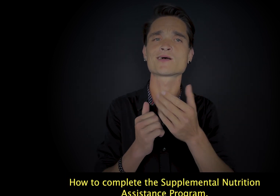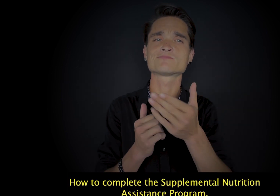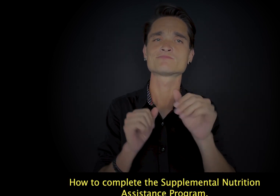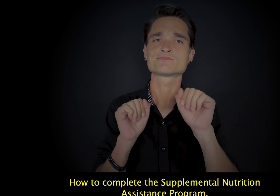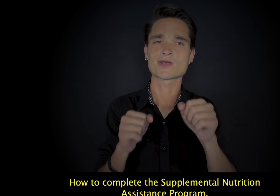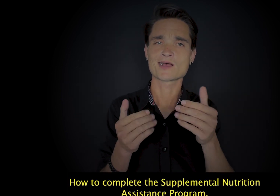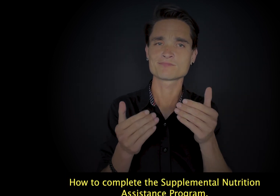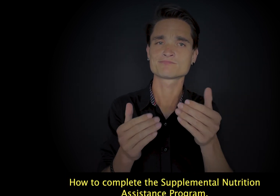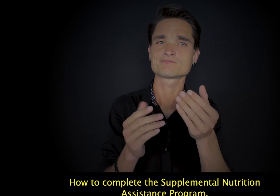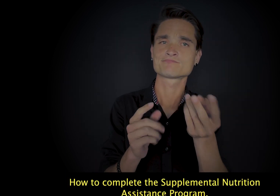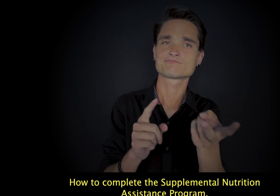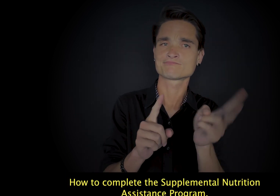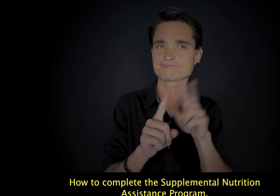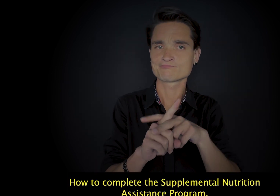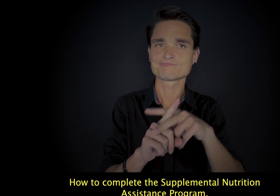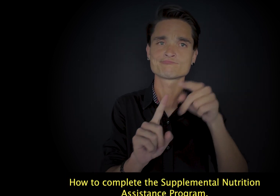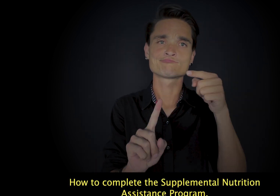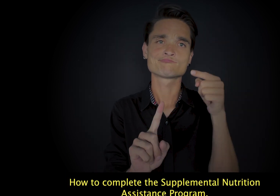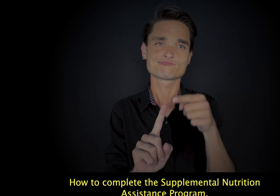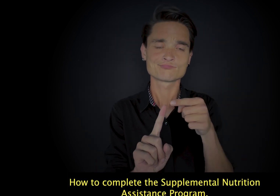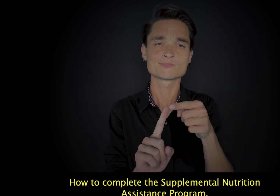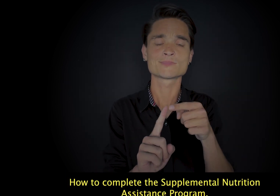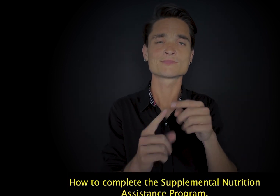How to complete the Supplemental Nutrition Assistance Program.